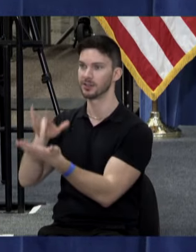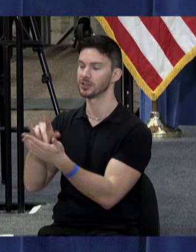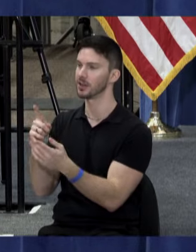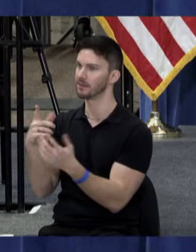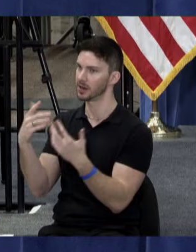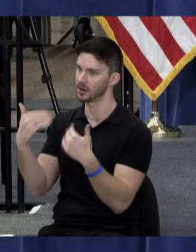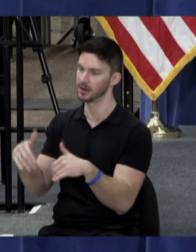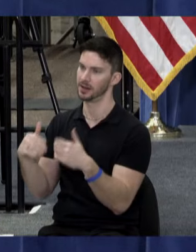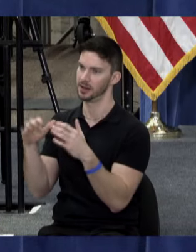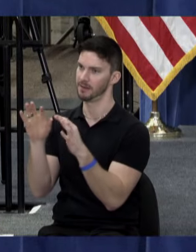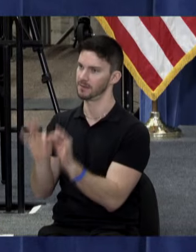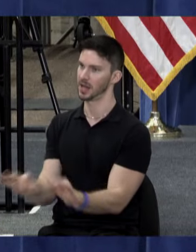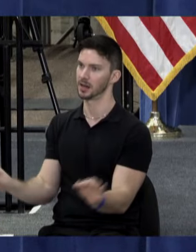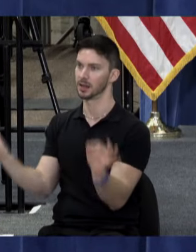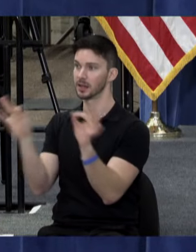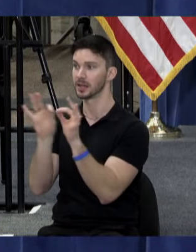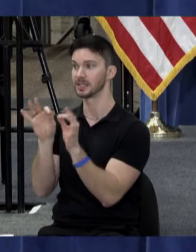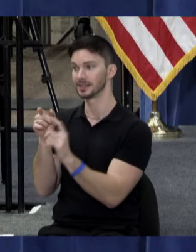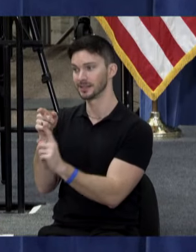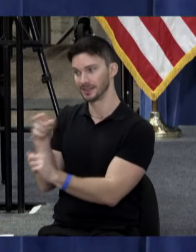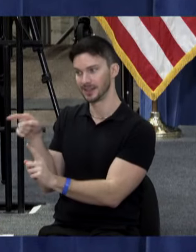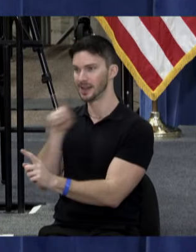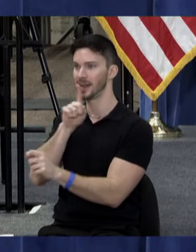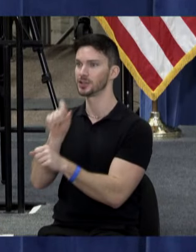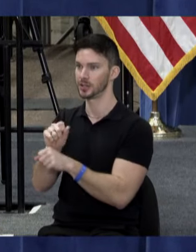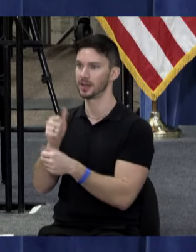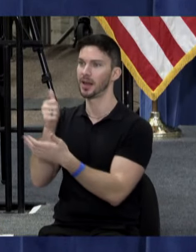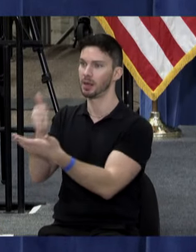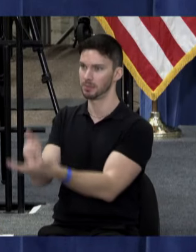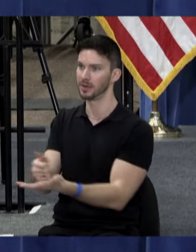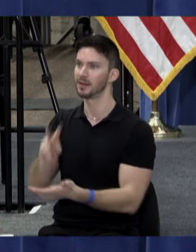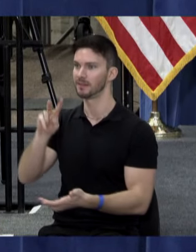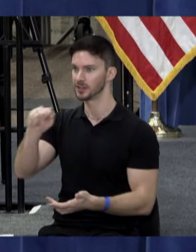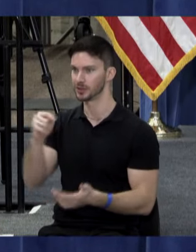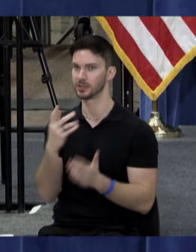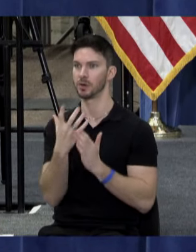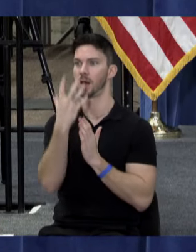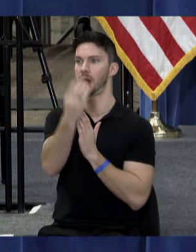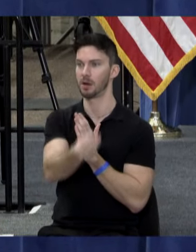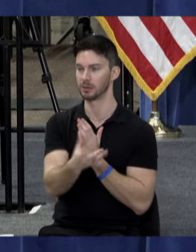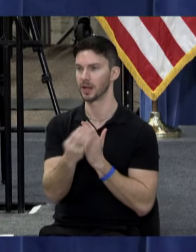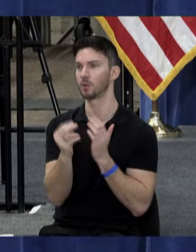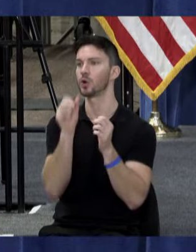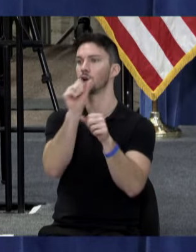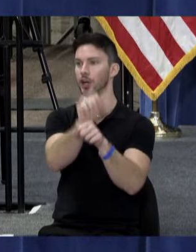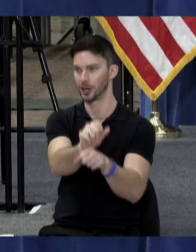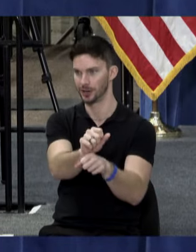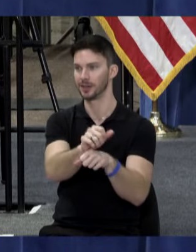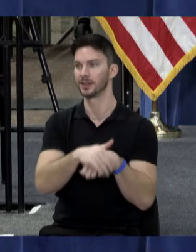actually help veterans be able to go out in the field to work, adding to our economy,